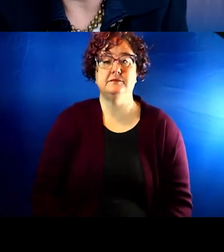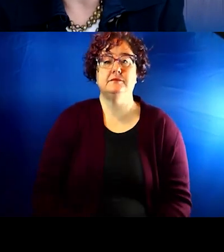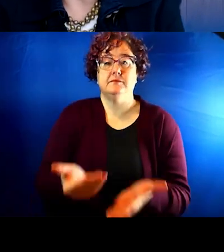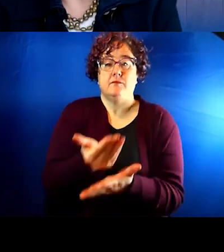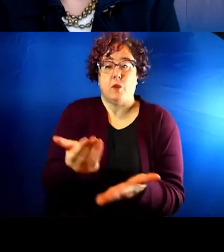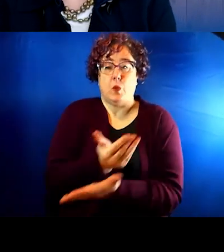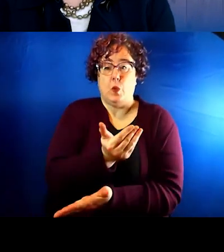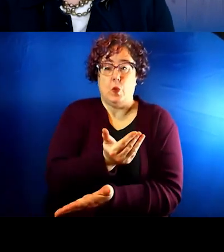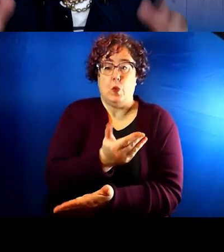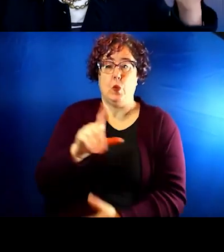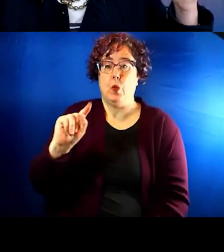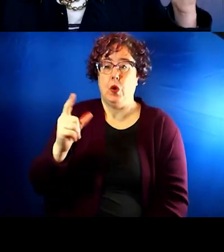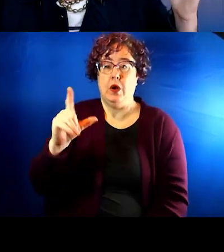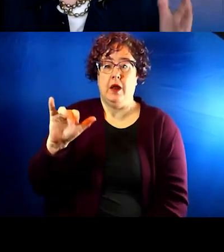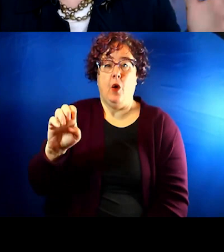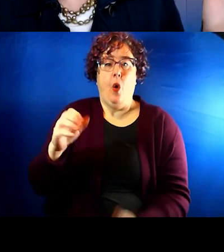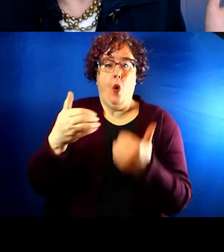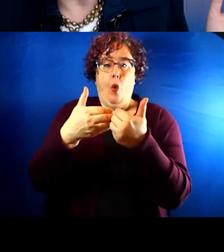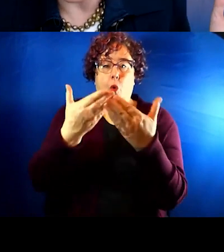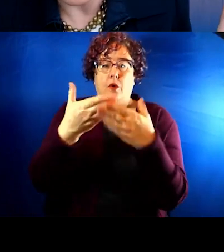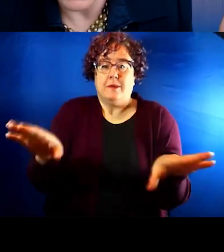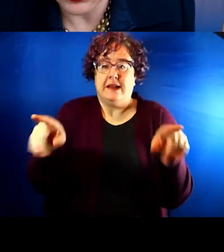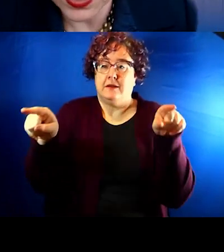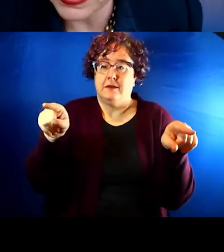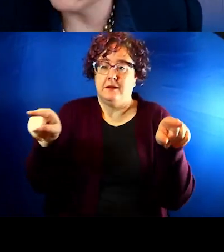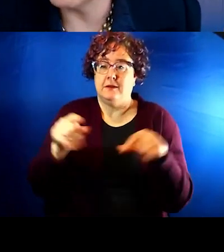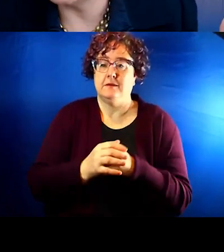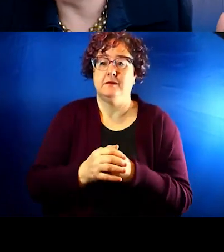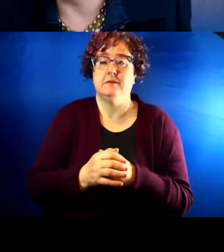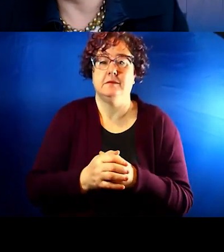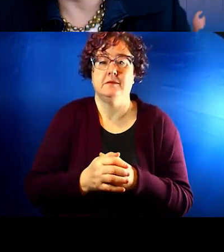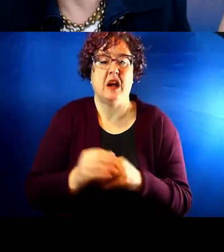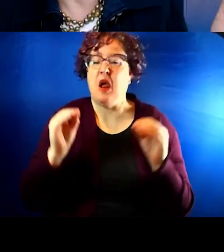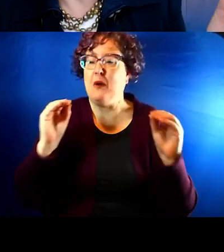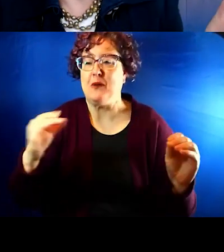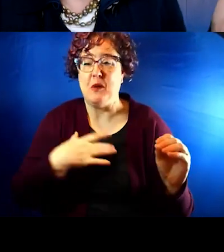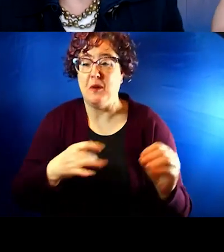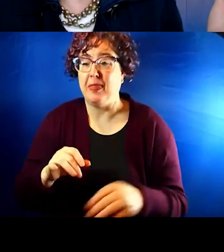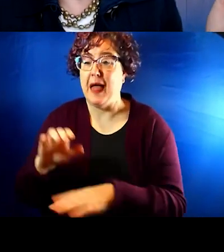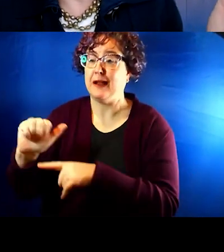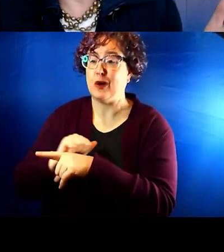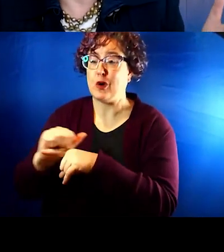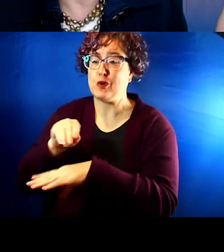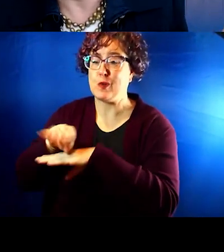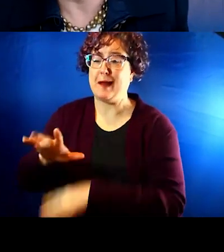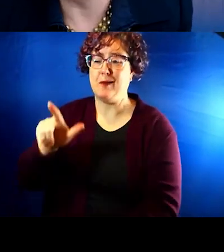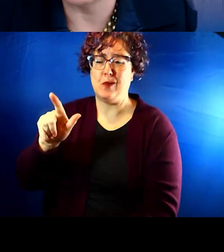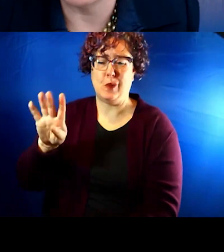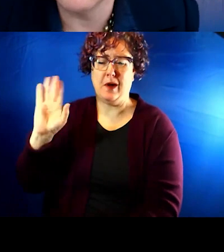OH, WE HAVE A SPLIT AUDIENCE. NOBODY LIKES TRAINED COUNSELORS 24-7.